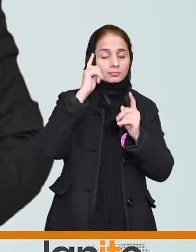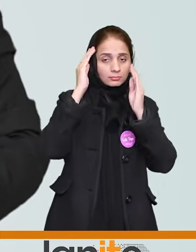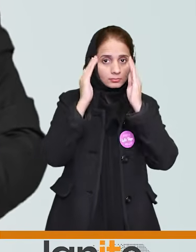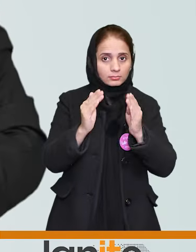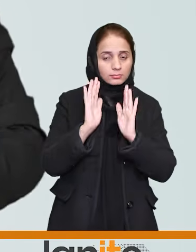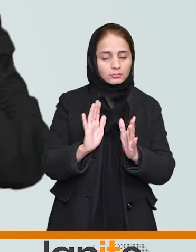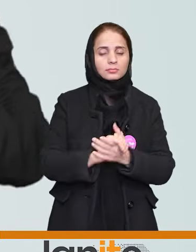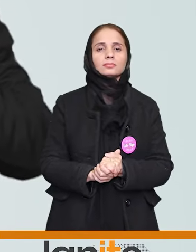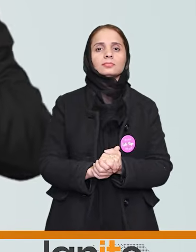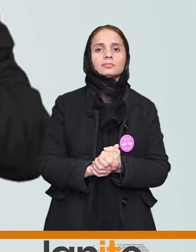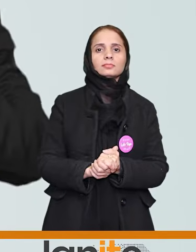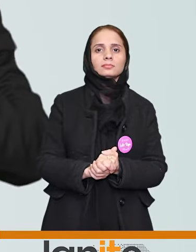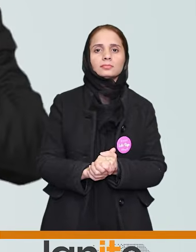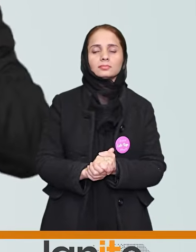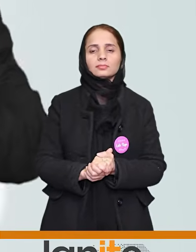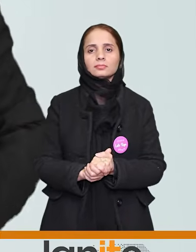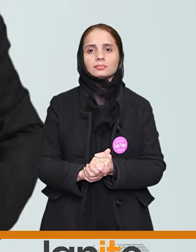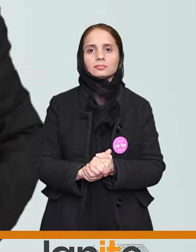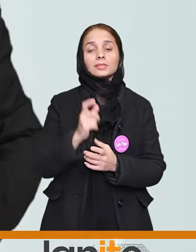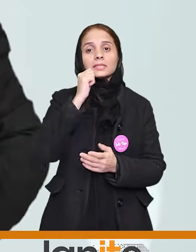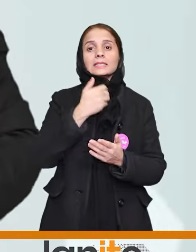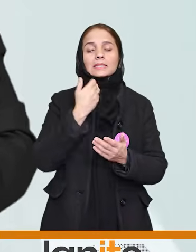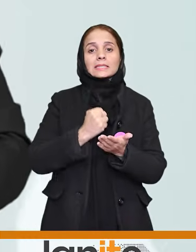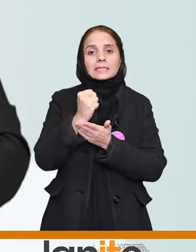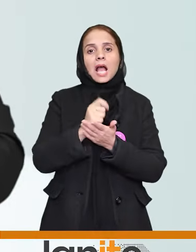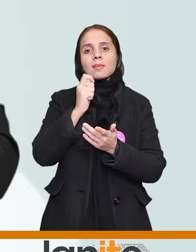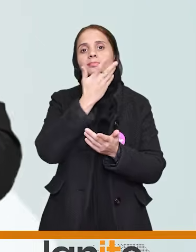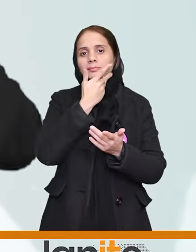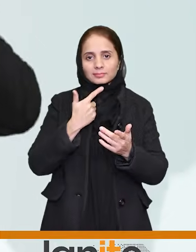interestingly, he is showing willingness to talk to you.